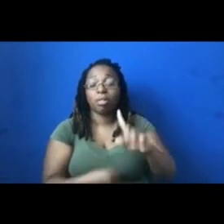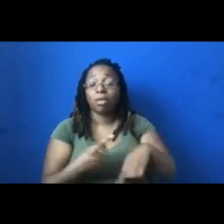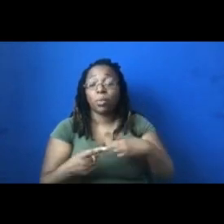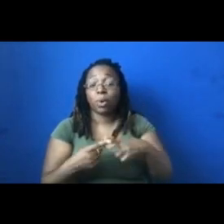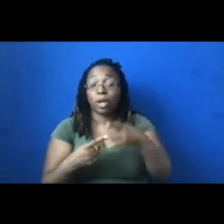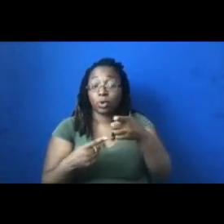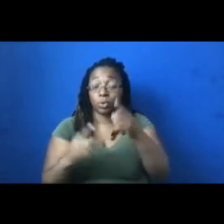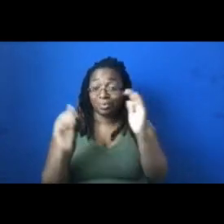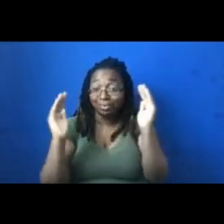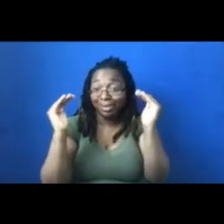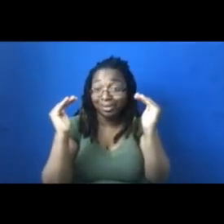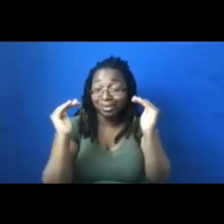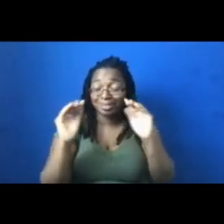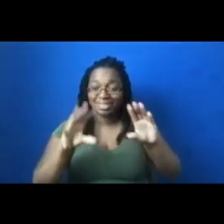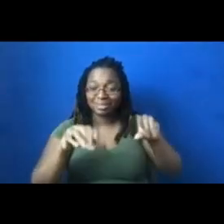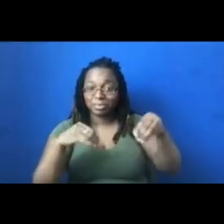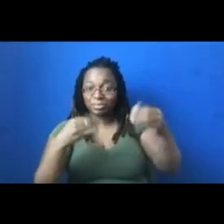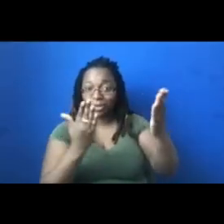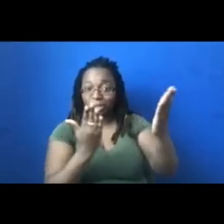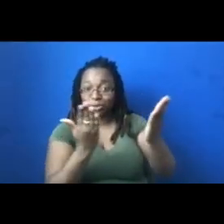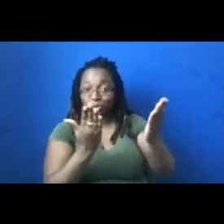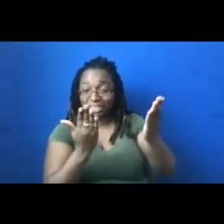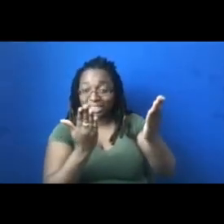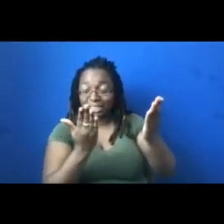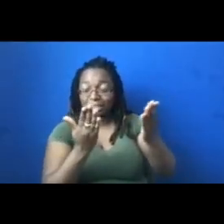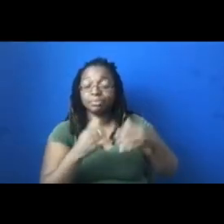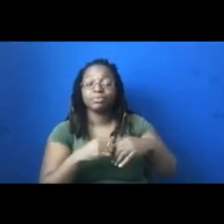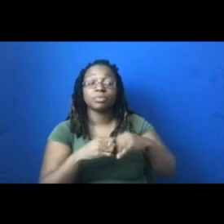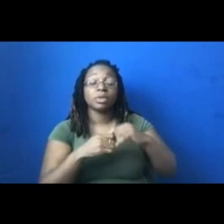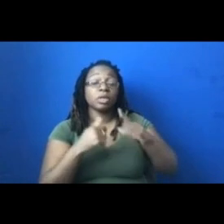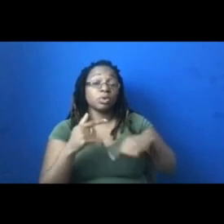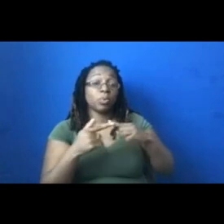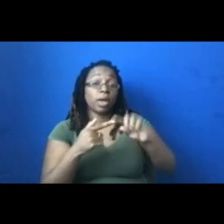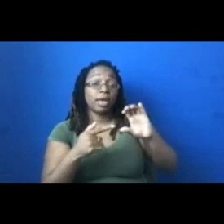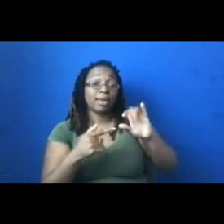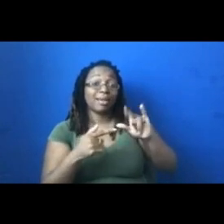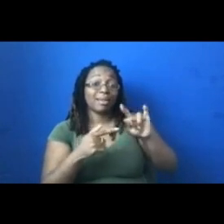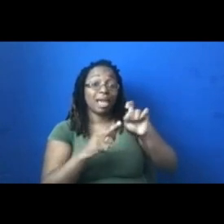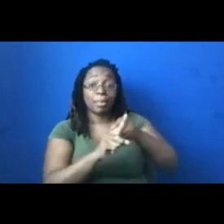And in the face of a climate related hazard and acute hazard,